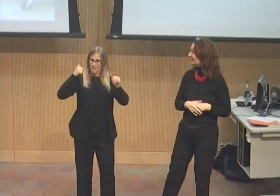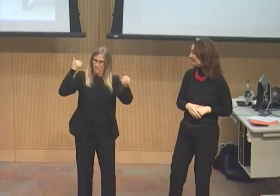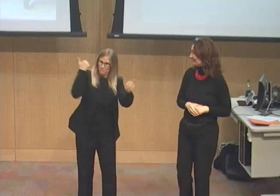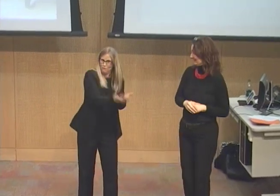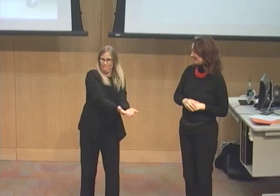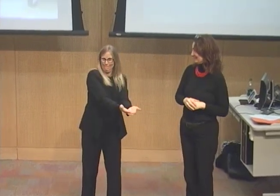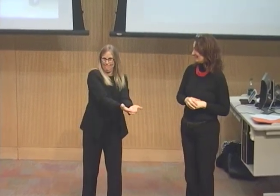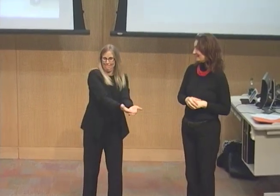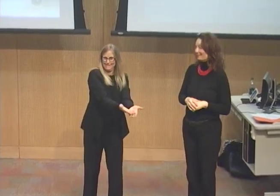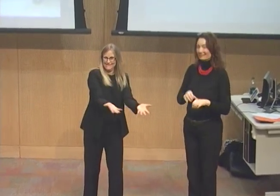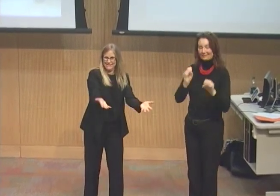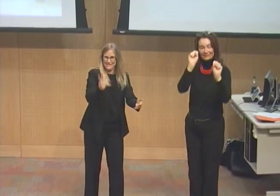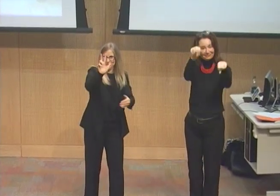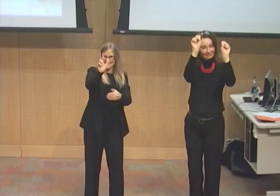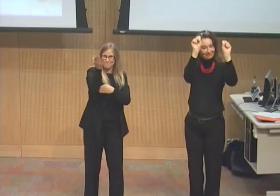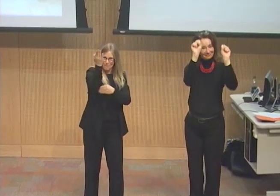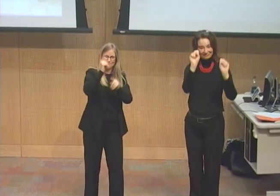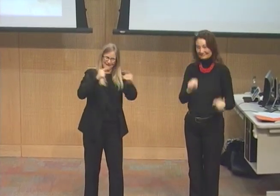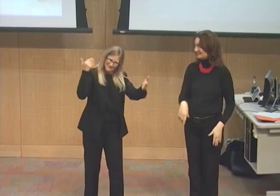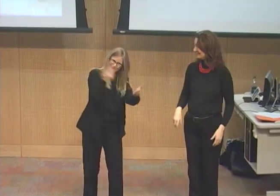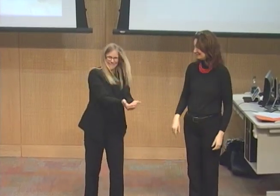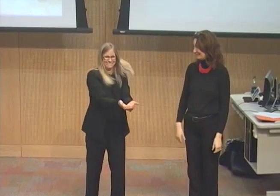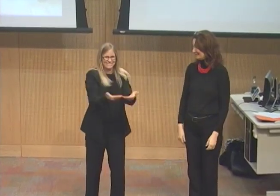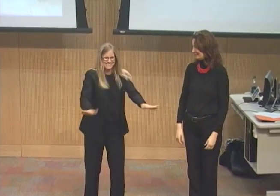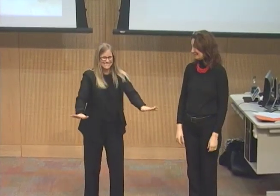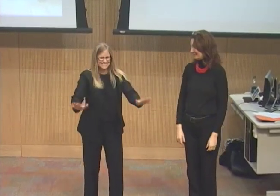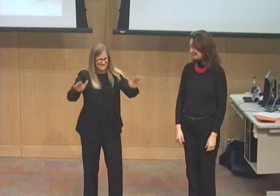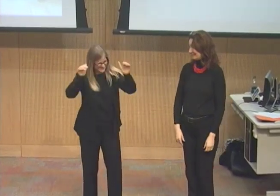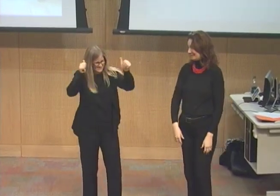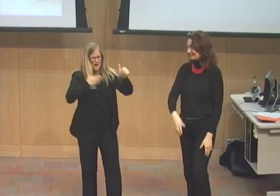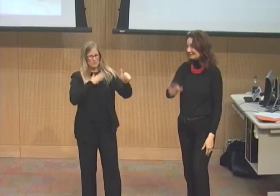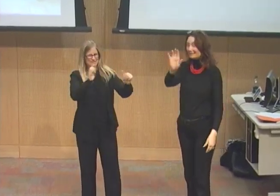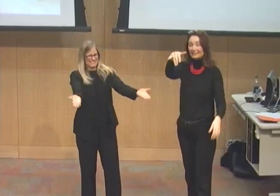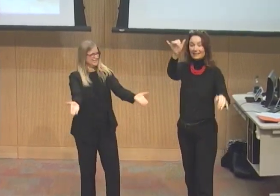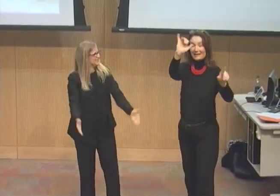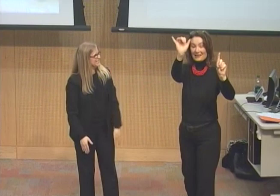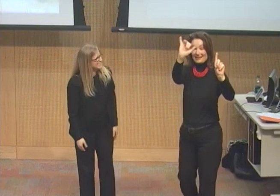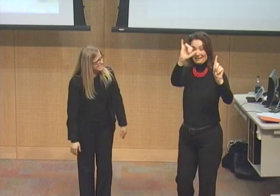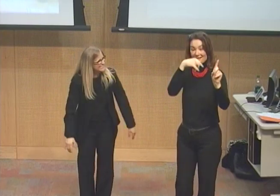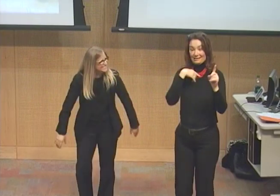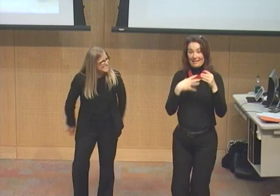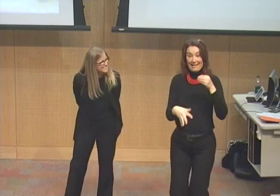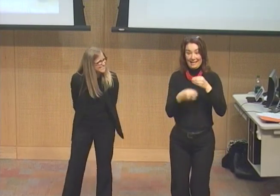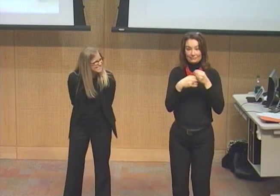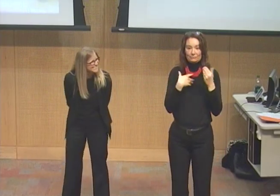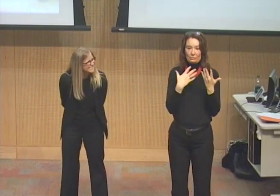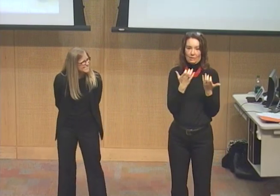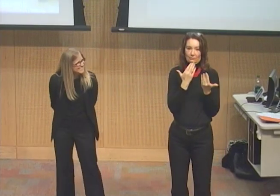and I'm so glad to have arrived. Even though it was 3:00 this morning, I'm very happy to be here.